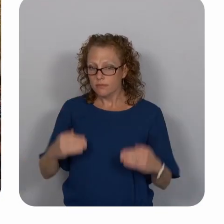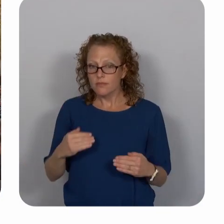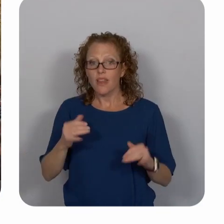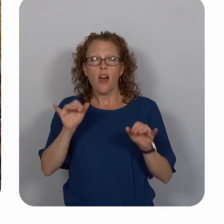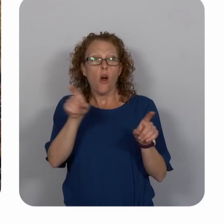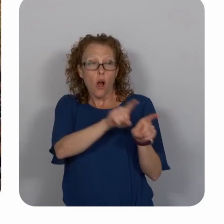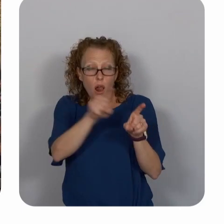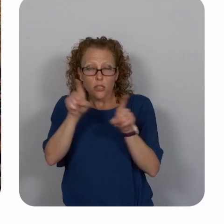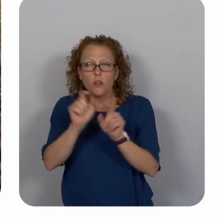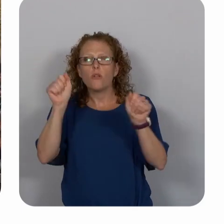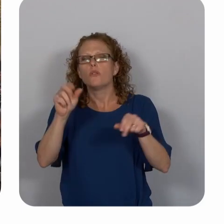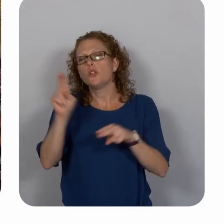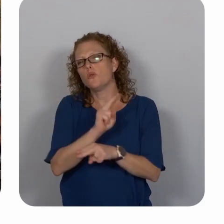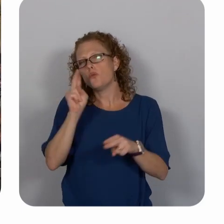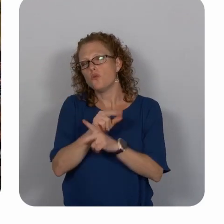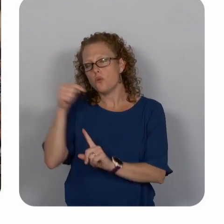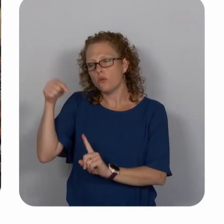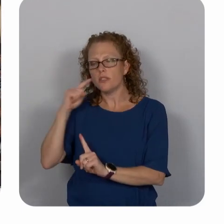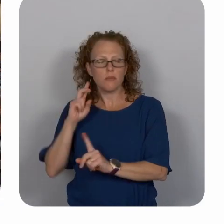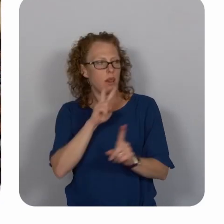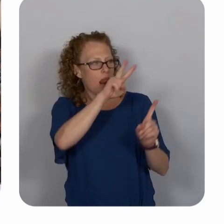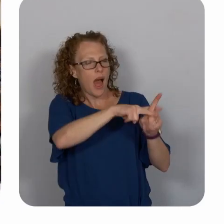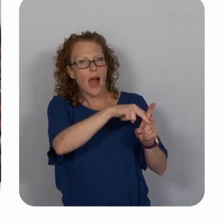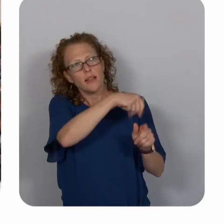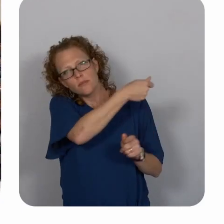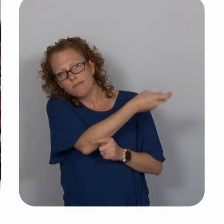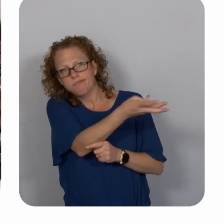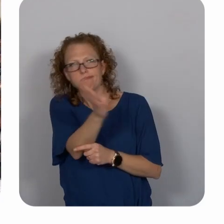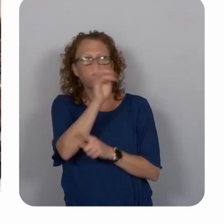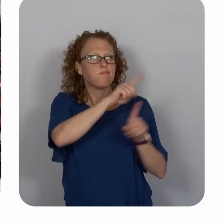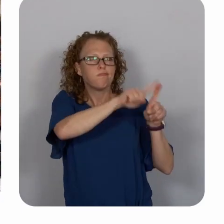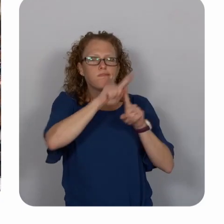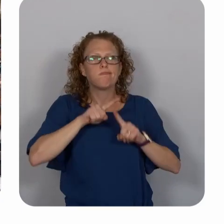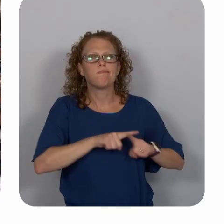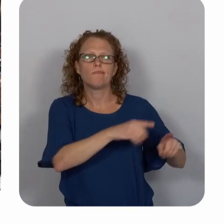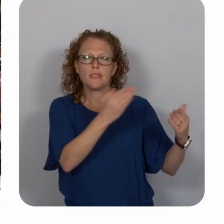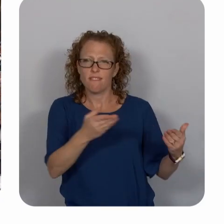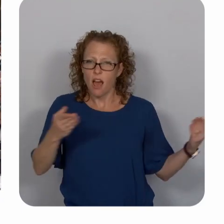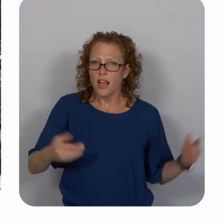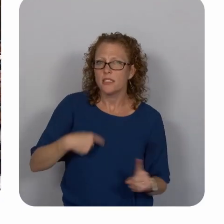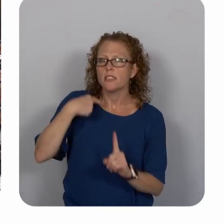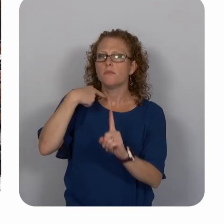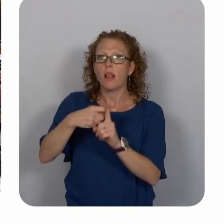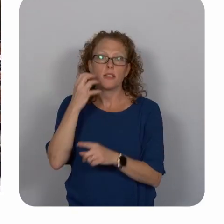but our models can still provide a much longer response if our users ask for more details.